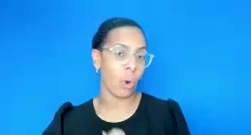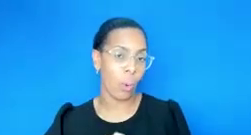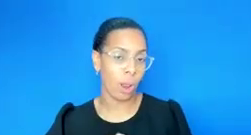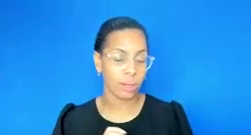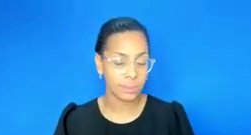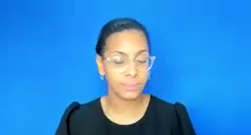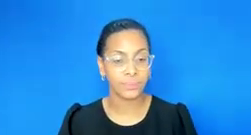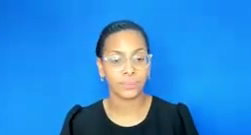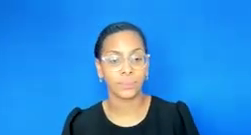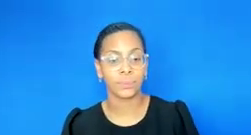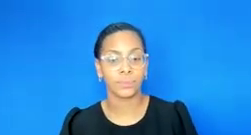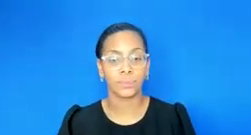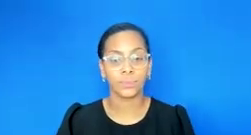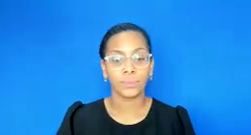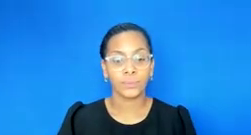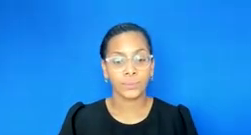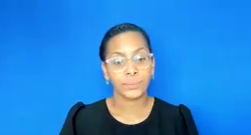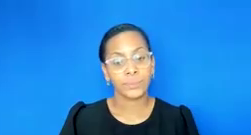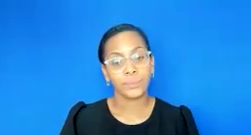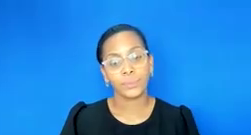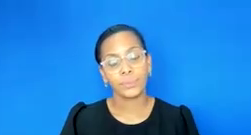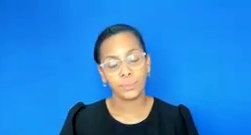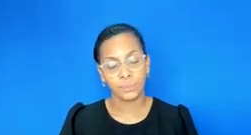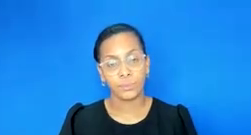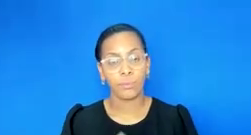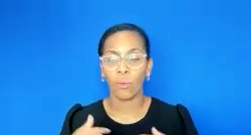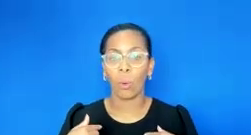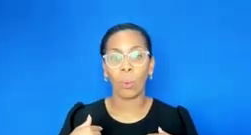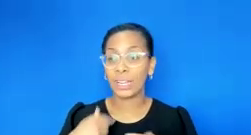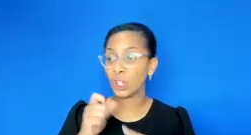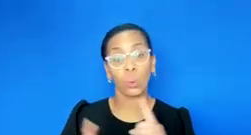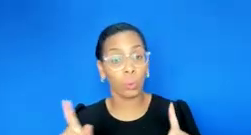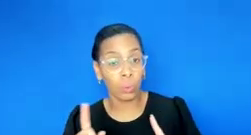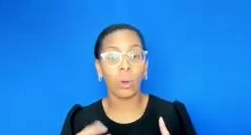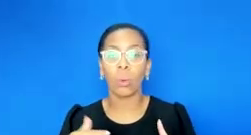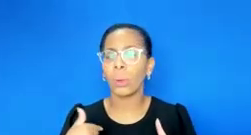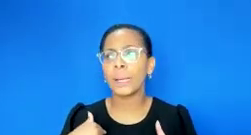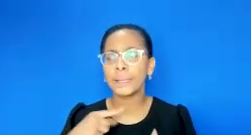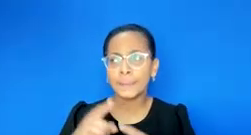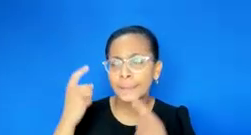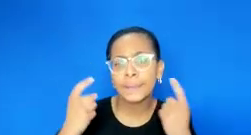So a big part of what we do is working around inclusive policies at Salford.